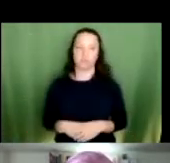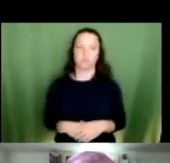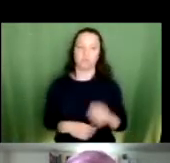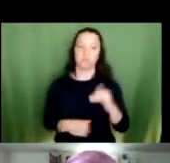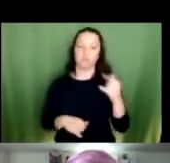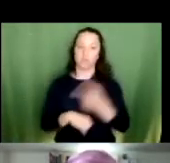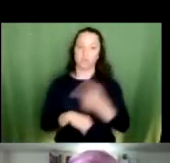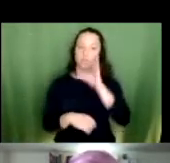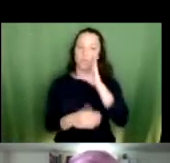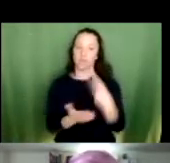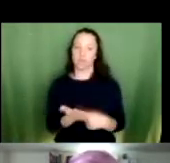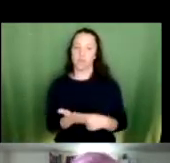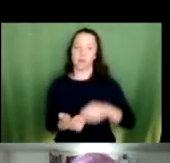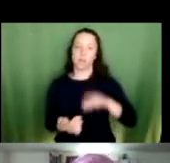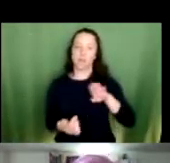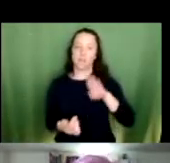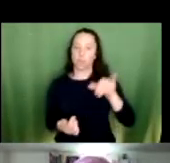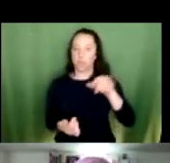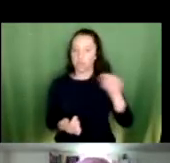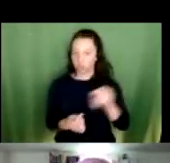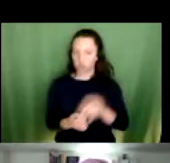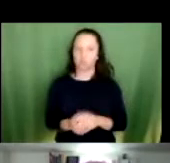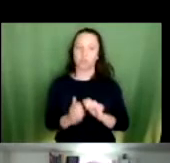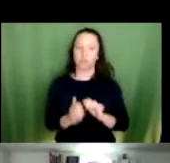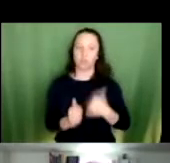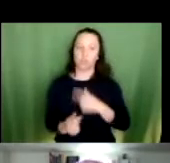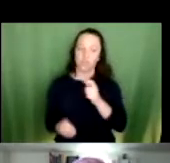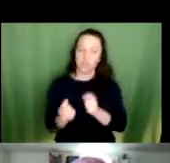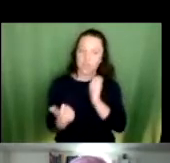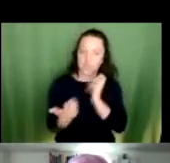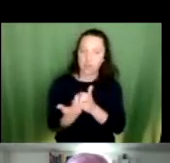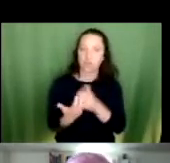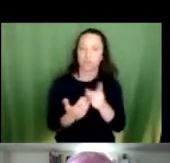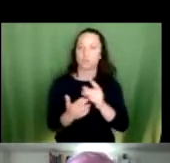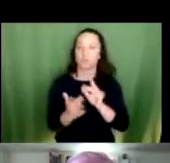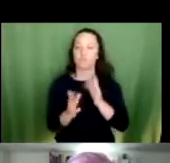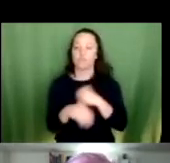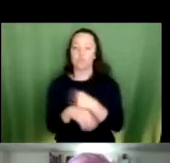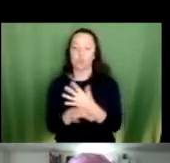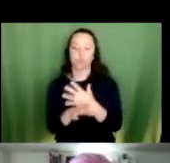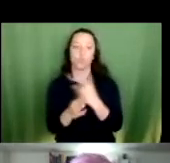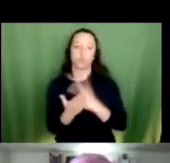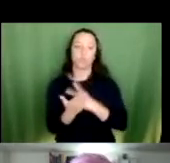Youth Theater and how we adapted to virtual programming during last year as well as how